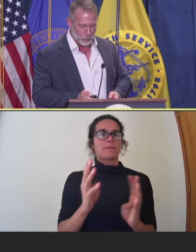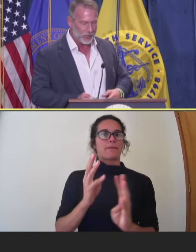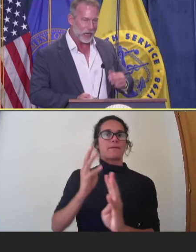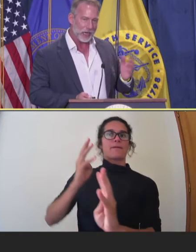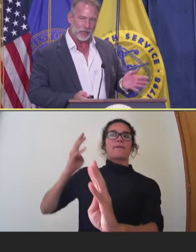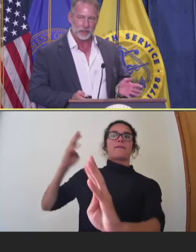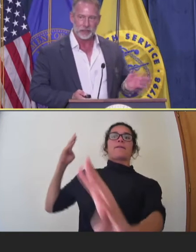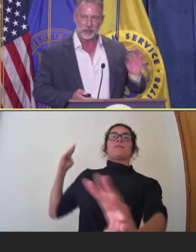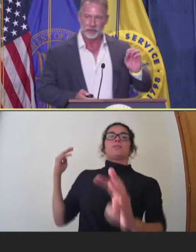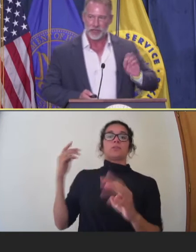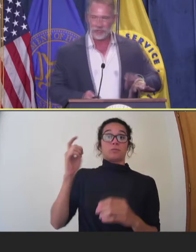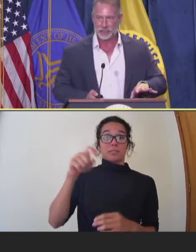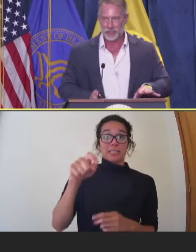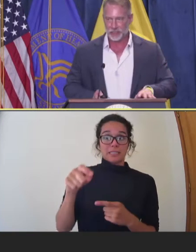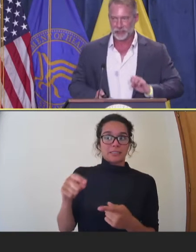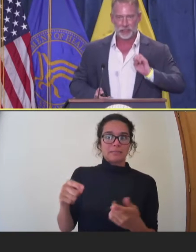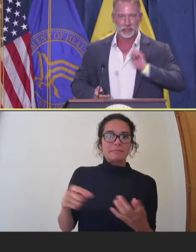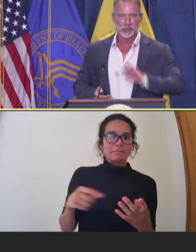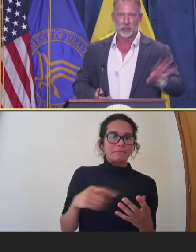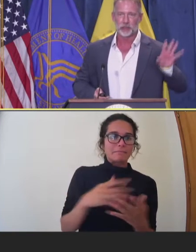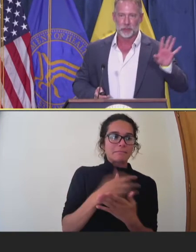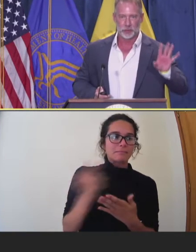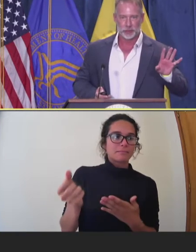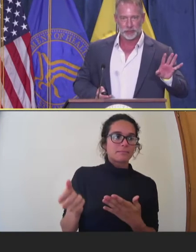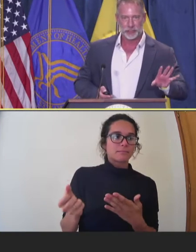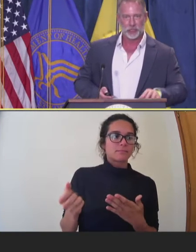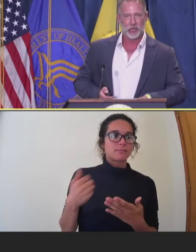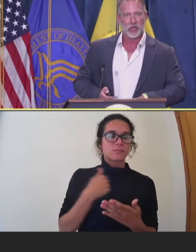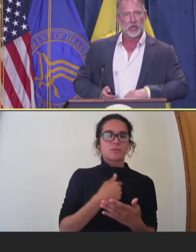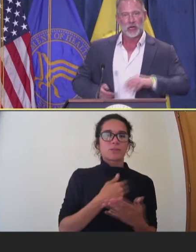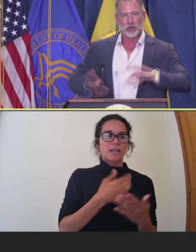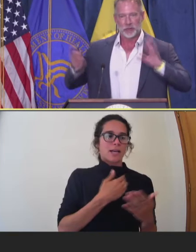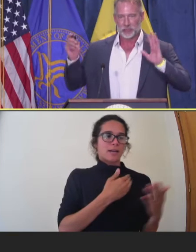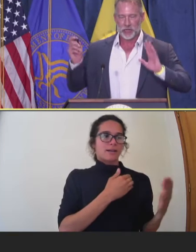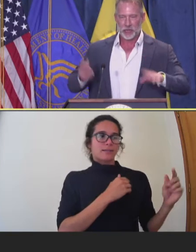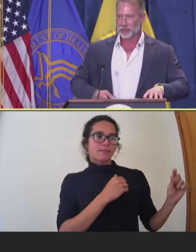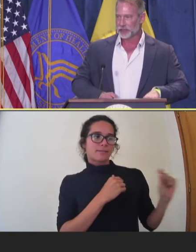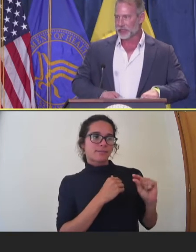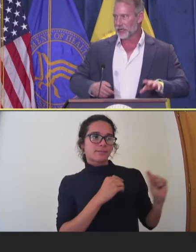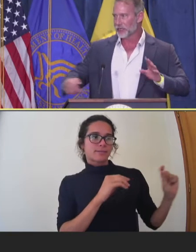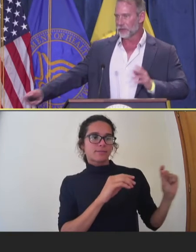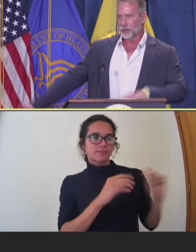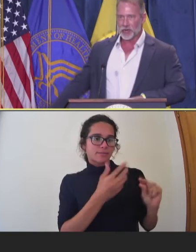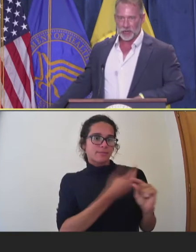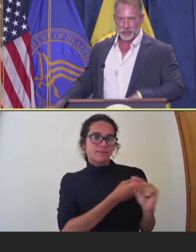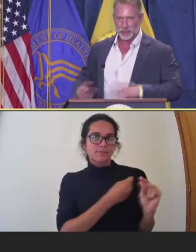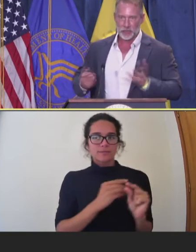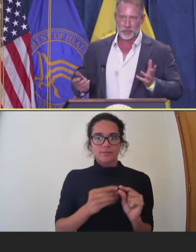we got the vaccines in little dribbles because it came to the state and then we got some. And